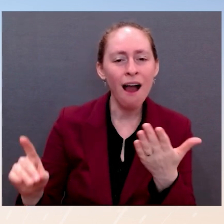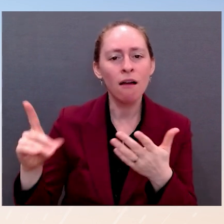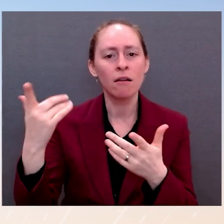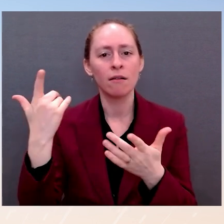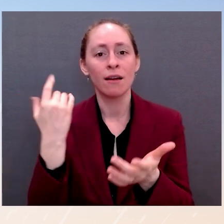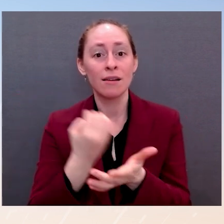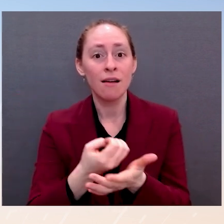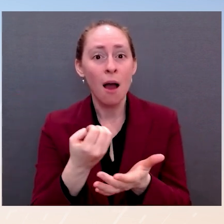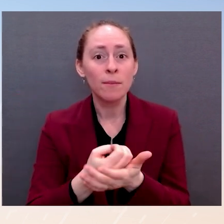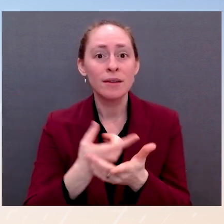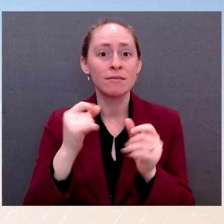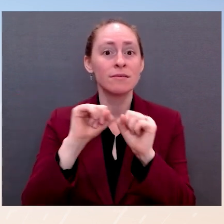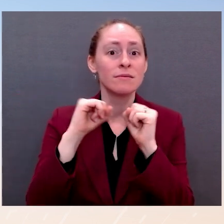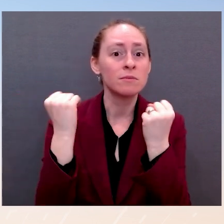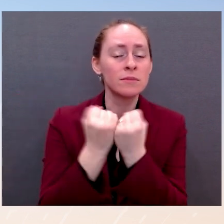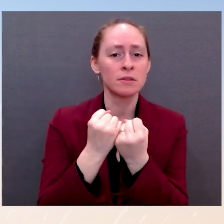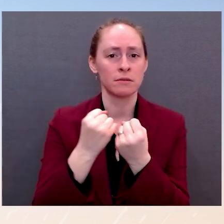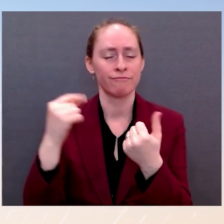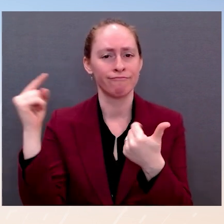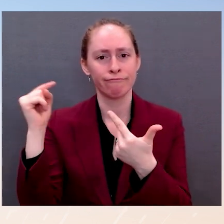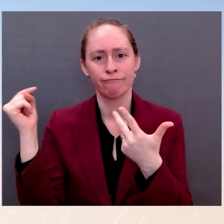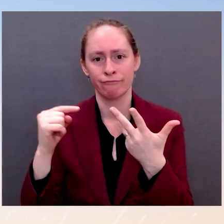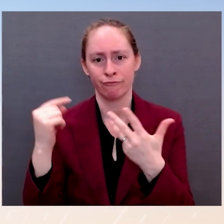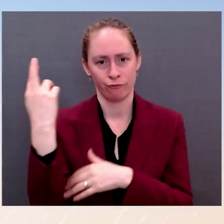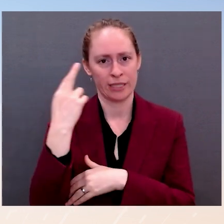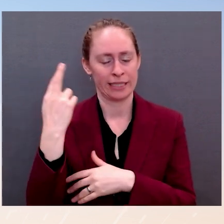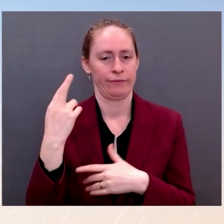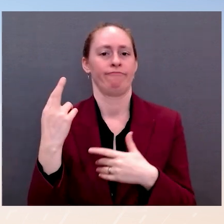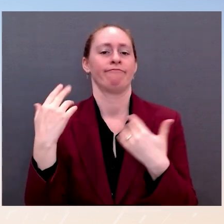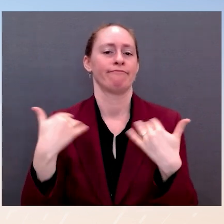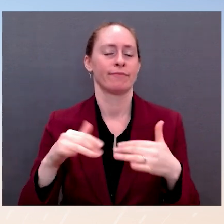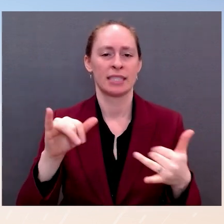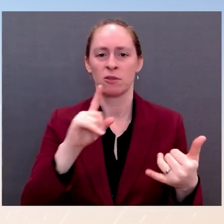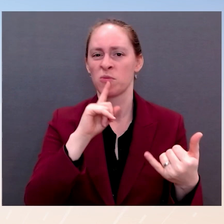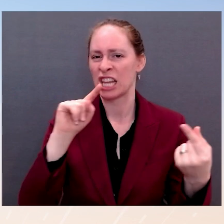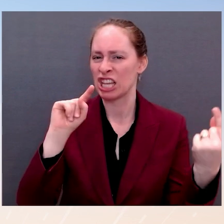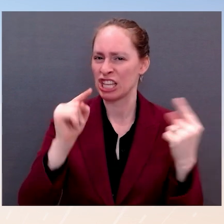outside of the health care system that are rooted in racism and discrimination.